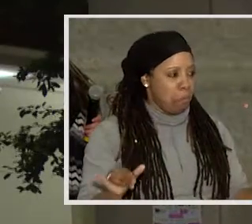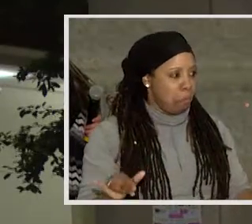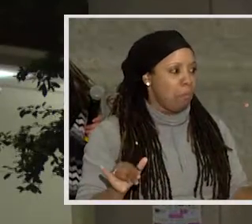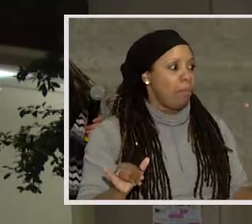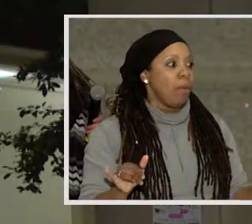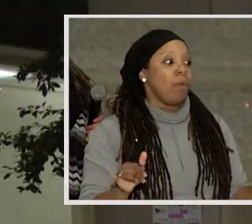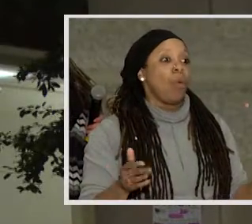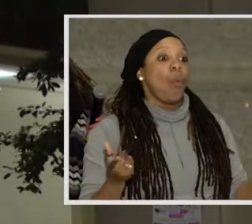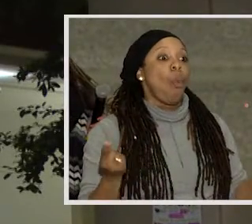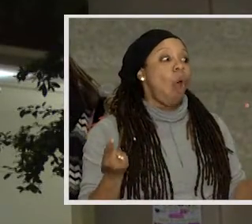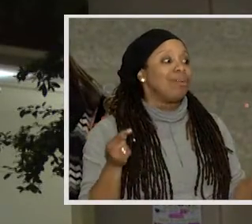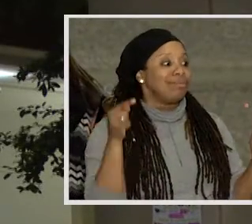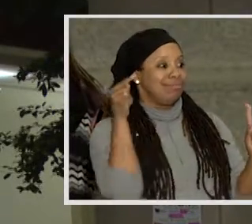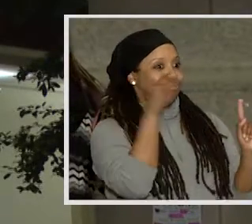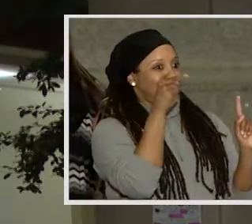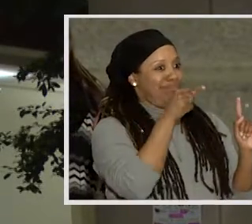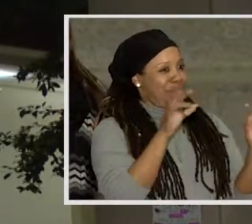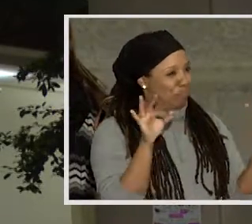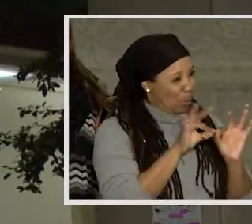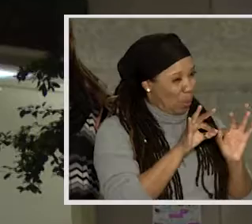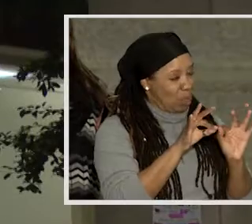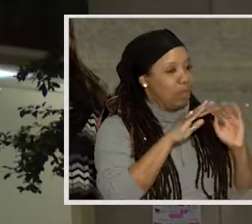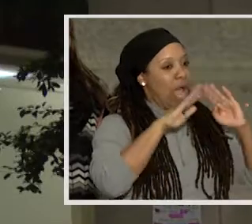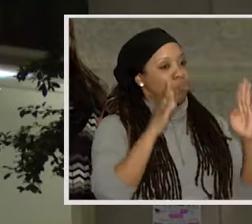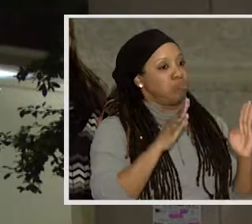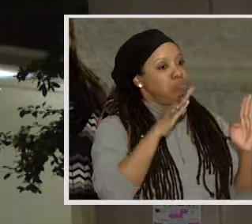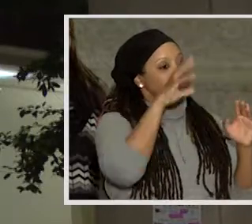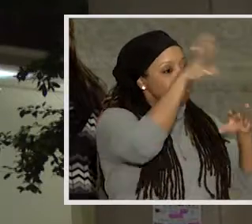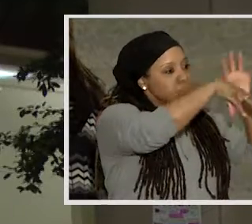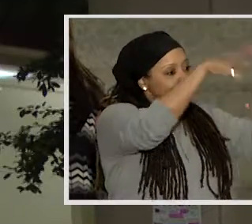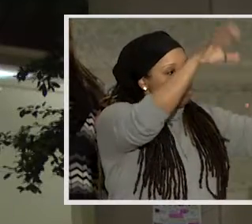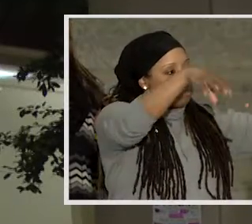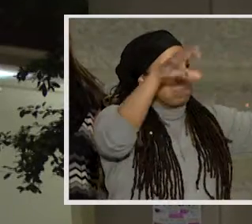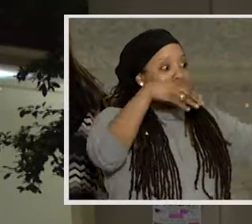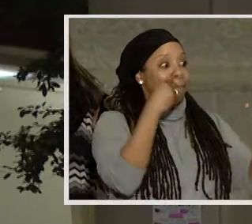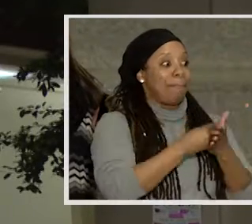AND THE ARGUMENT IS THAT FIRST OF ALL SOME OF THAT NEEDS